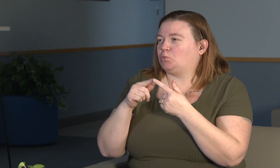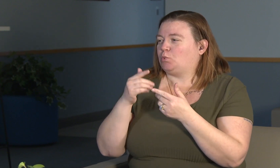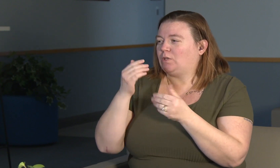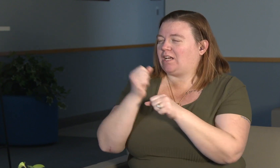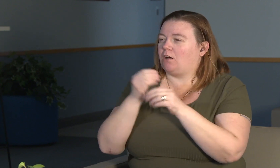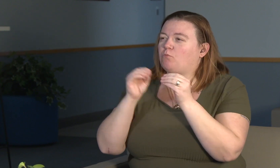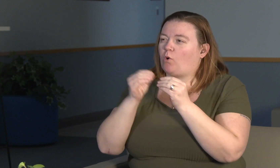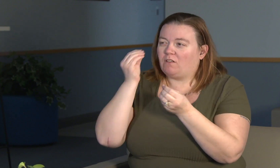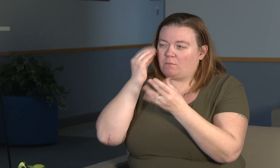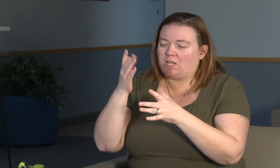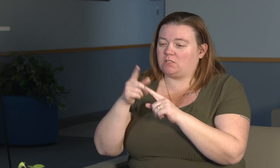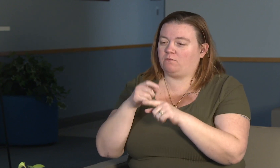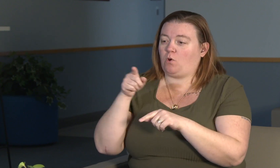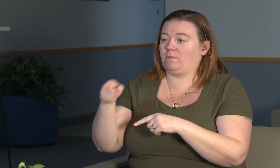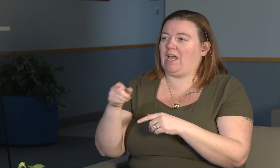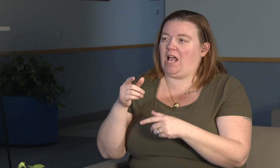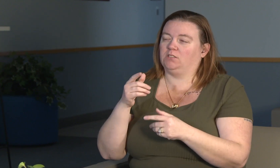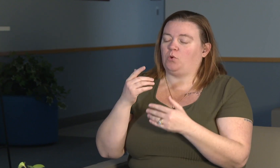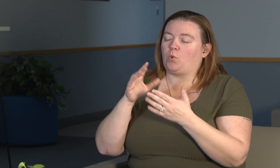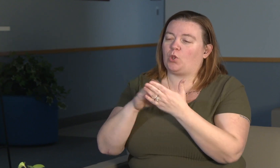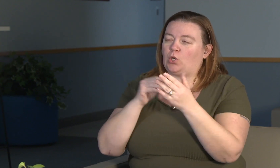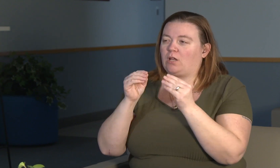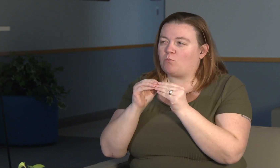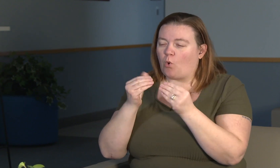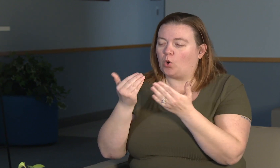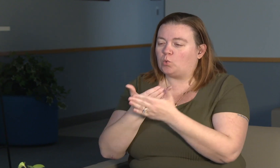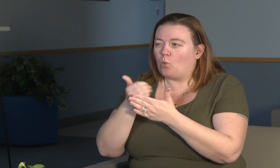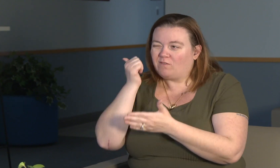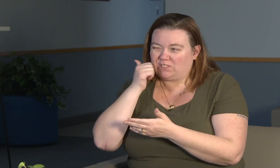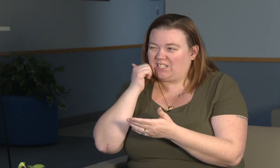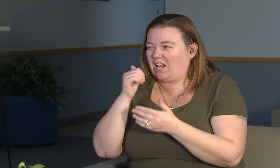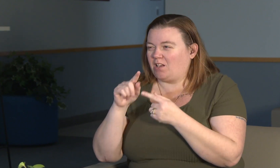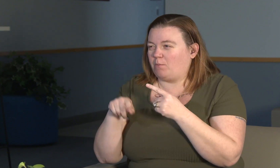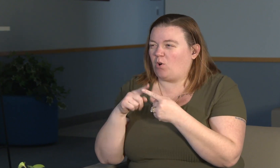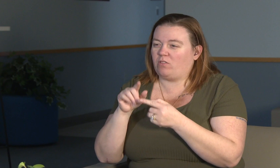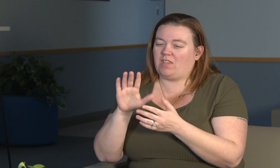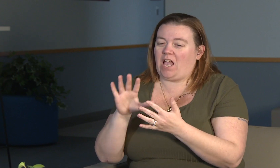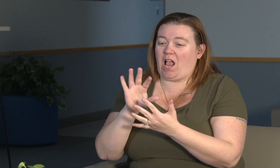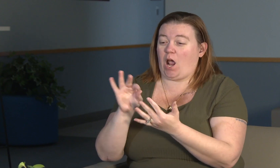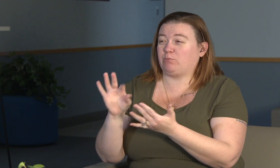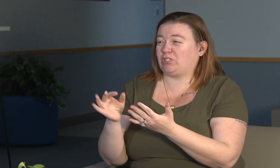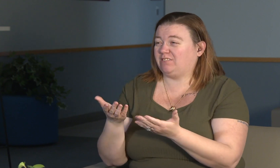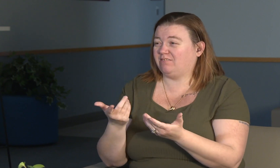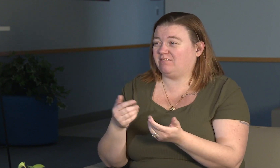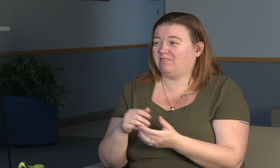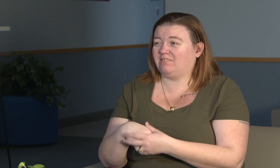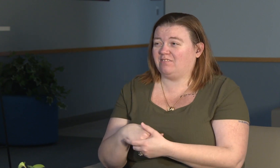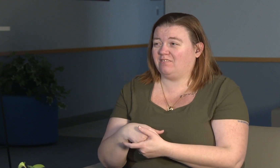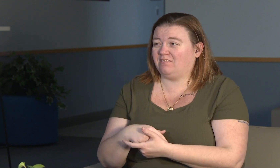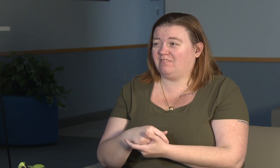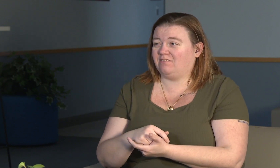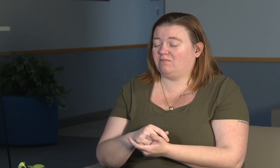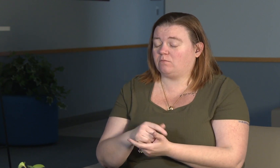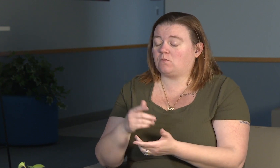that amount of loss, it was very difficult. Um as we're learn, learned more about the event and what happened and